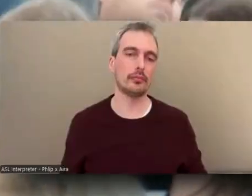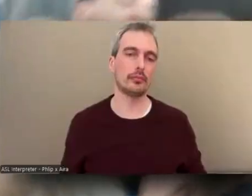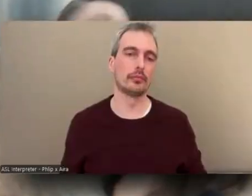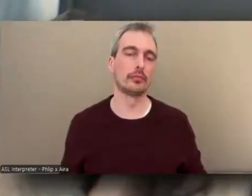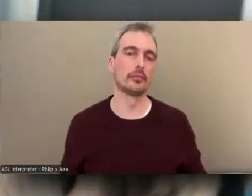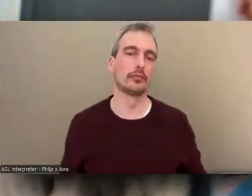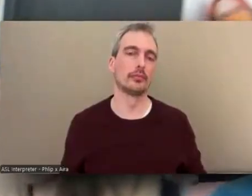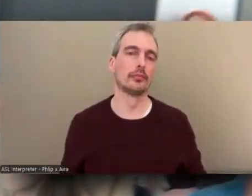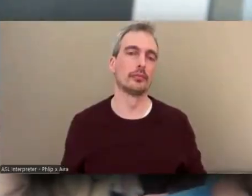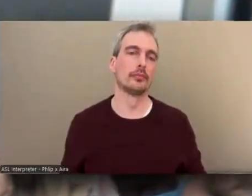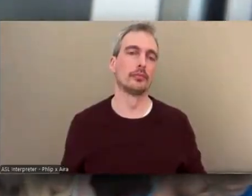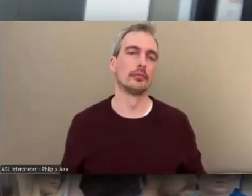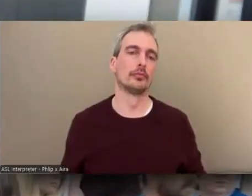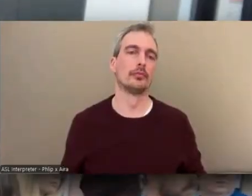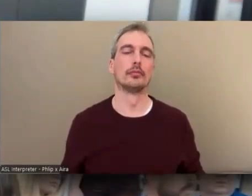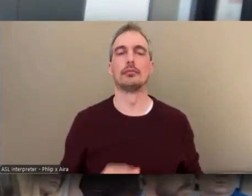There's also a bit of a difference between...